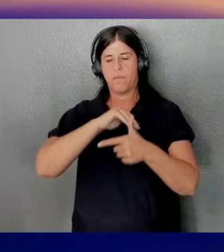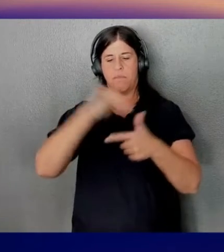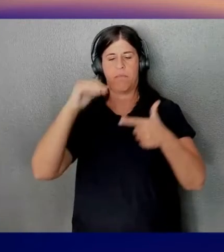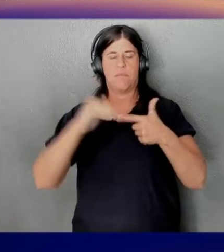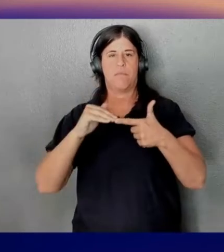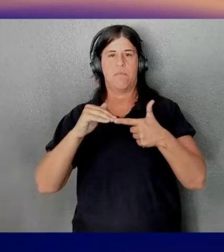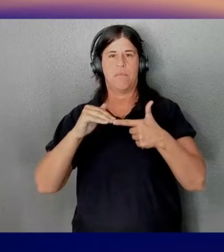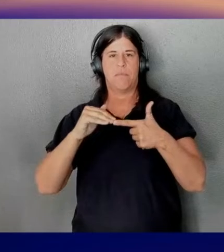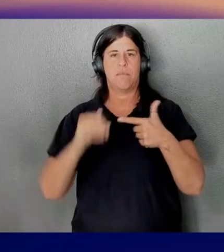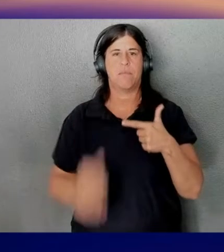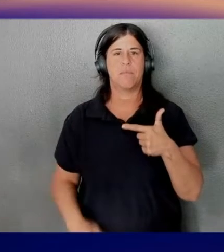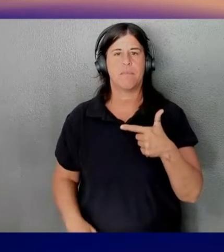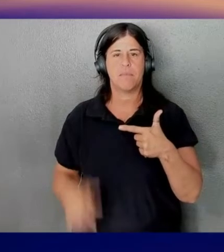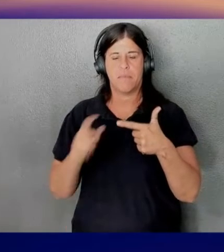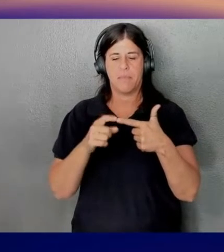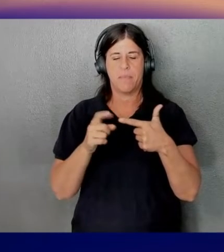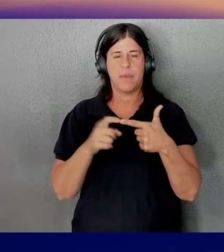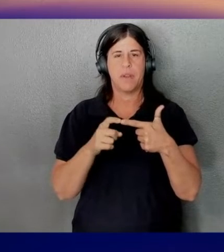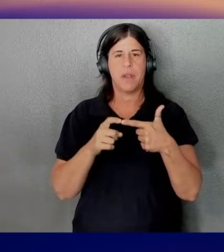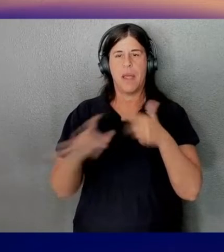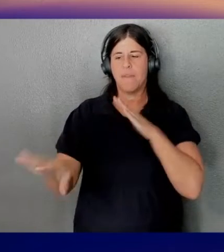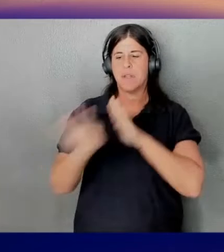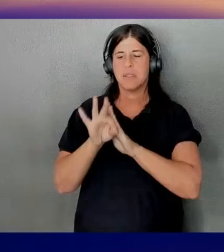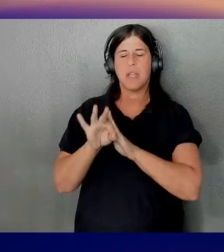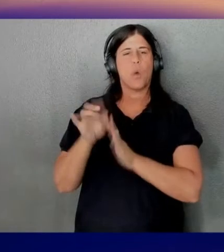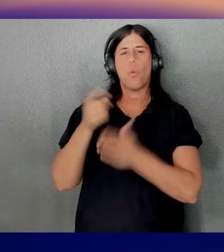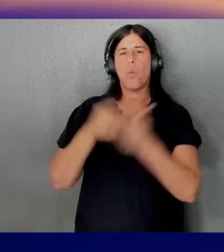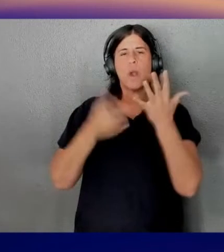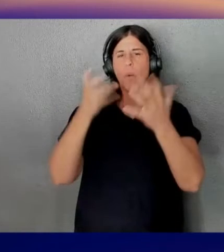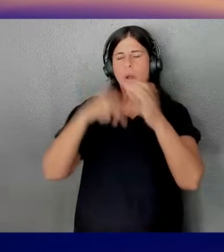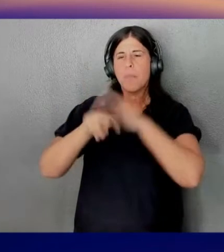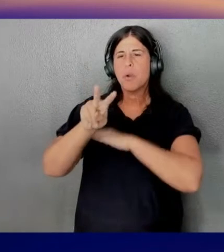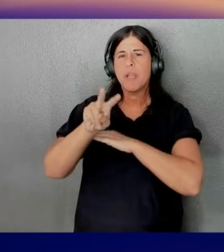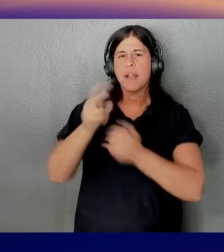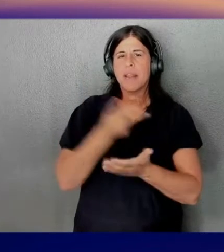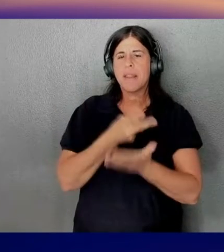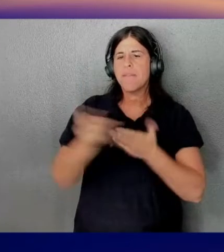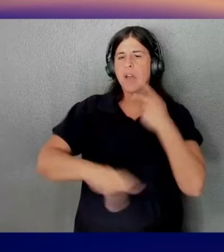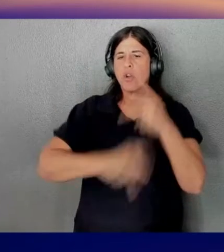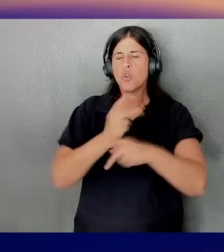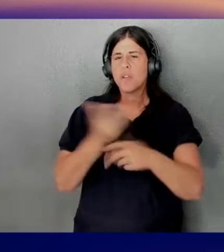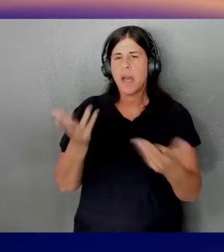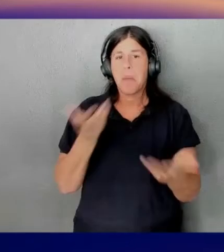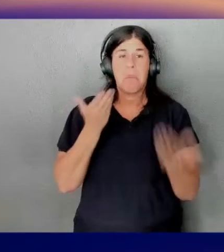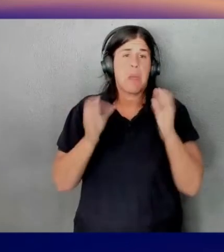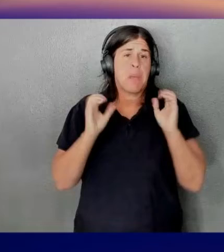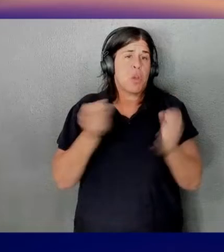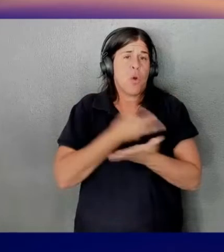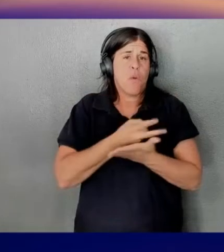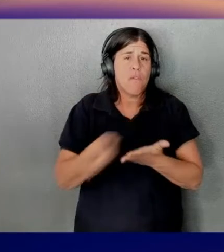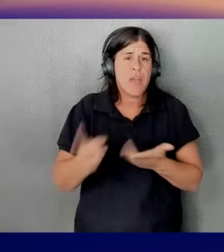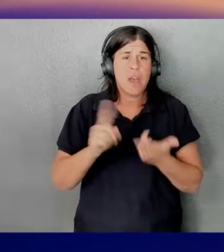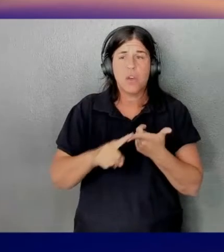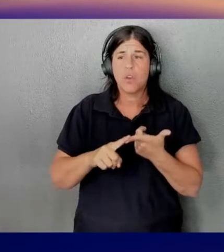Here I need to select what I want to predict, the failure type. It may be no failure, overstrained failure, or power failure.